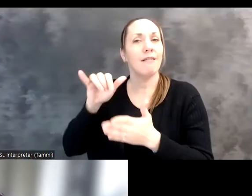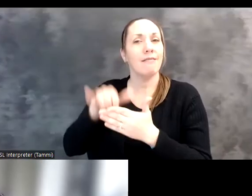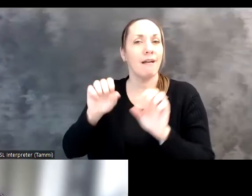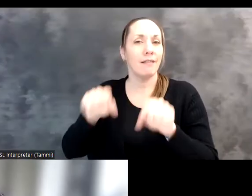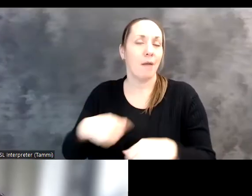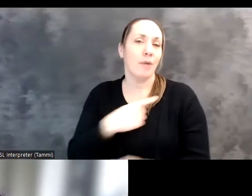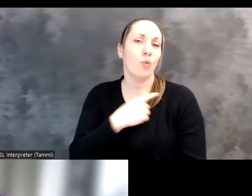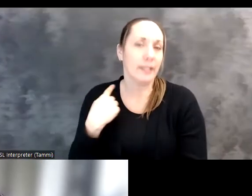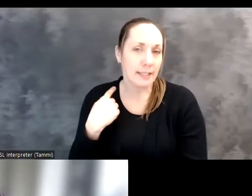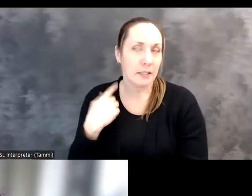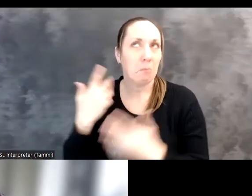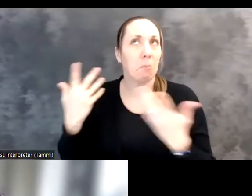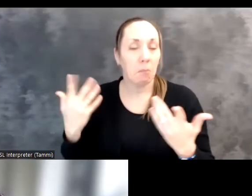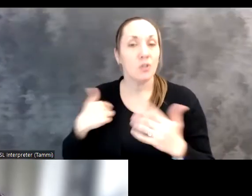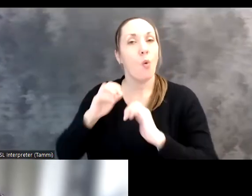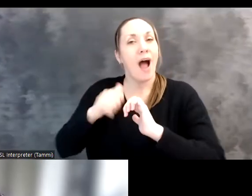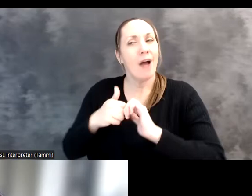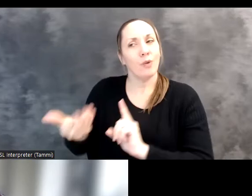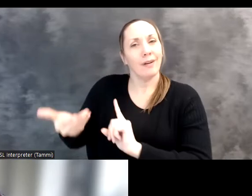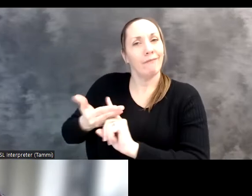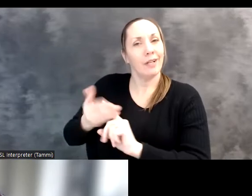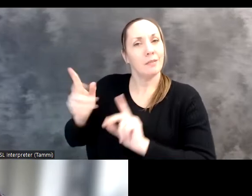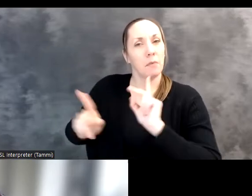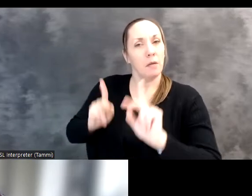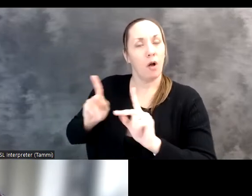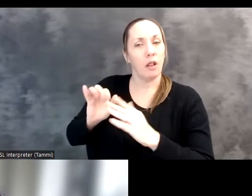brought up the point about using neurotechnology can